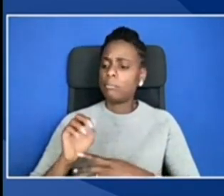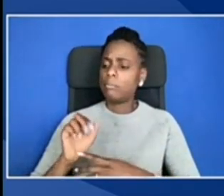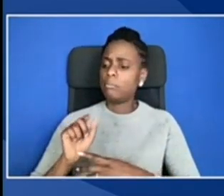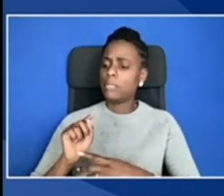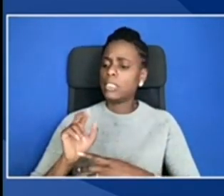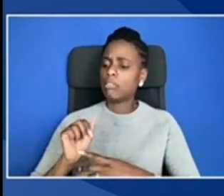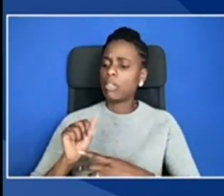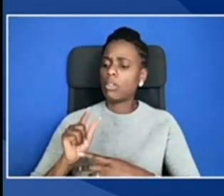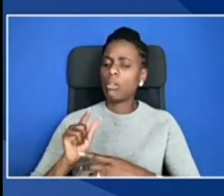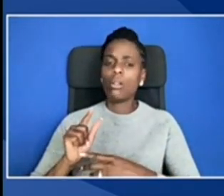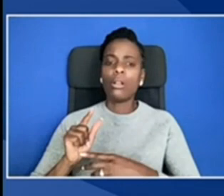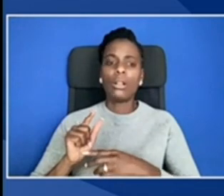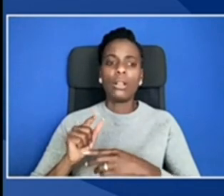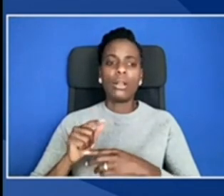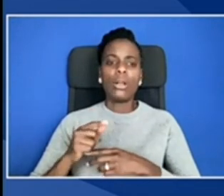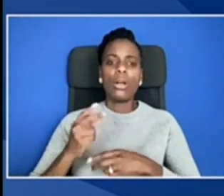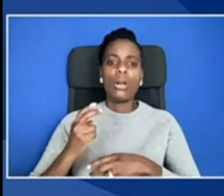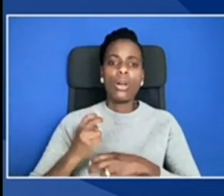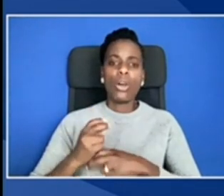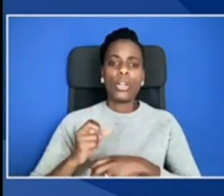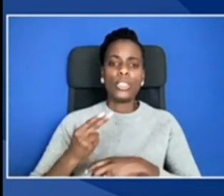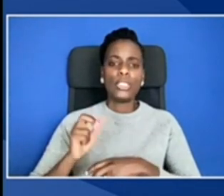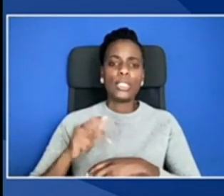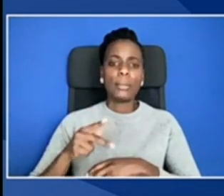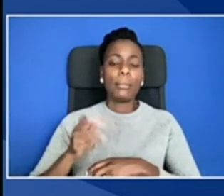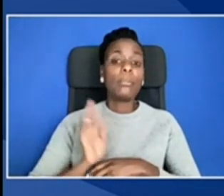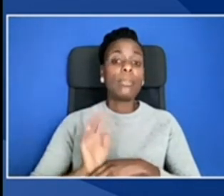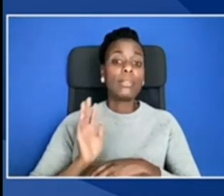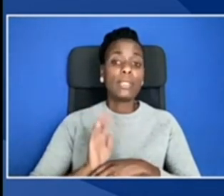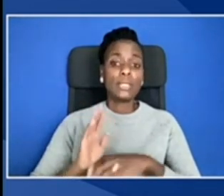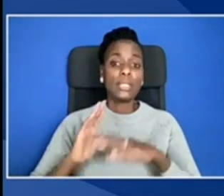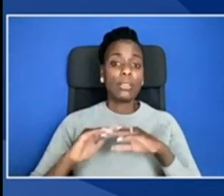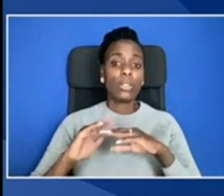used in the last rulemaking that said that a borrower making an hourly rate of about